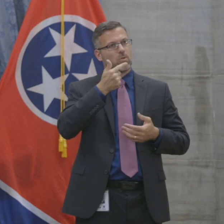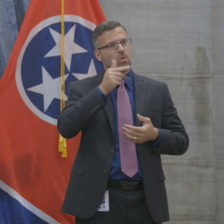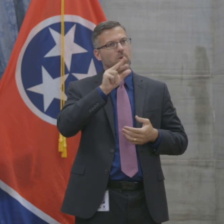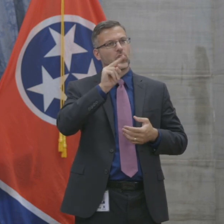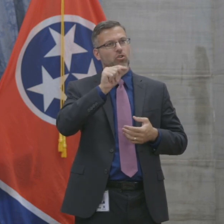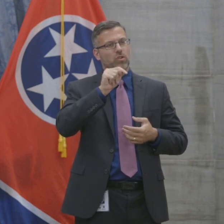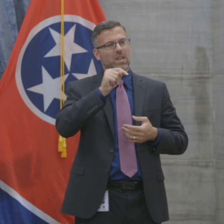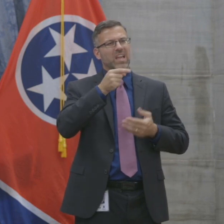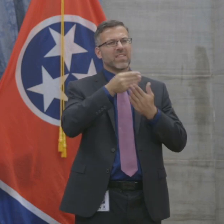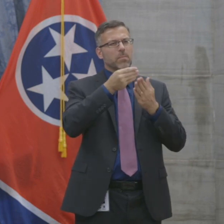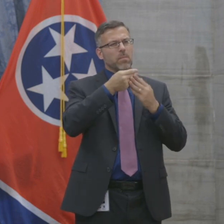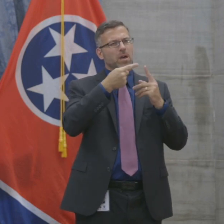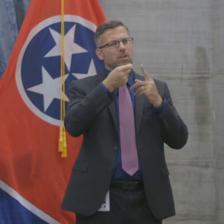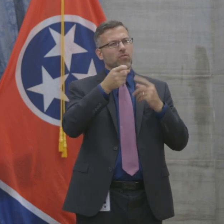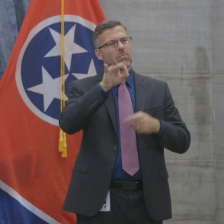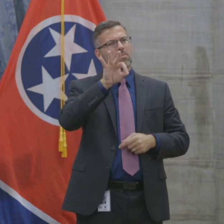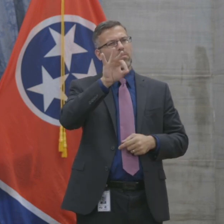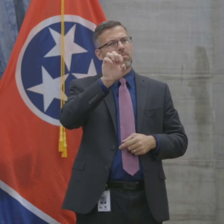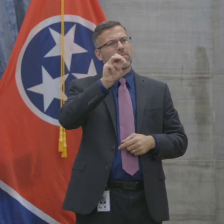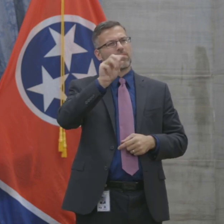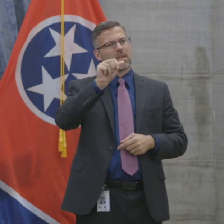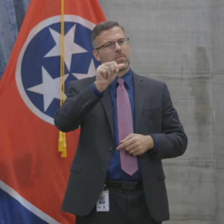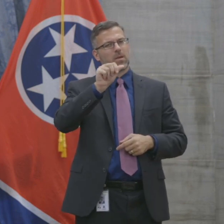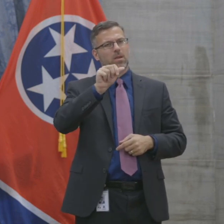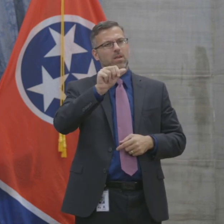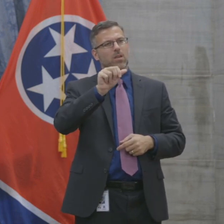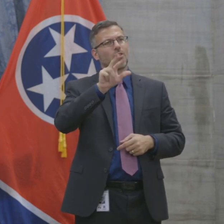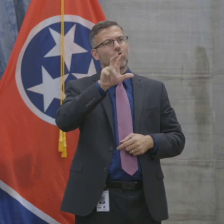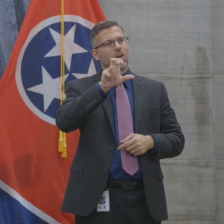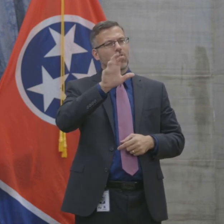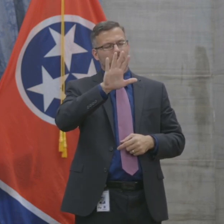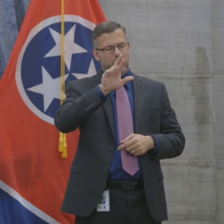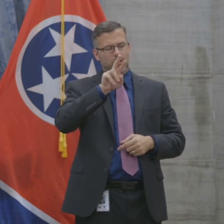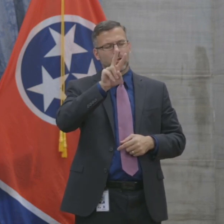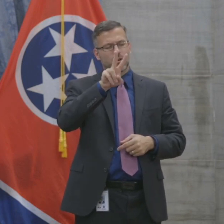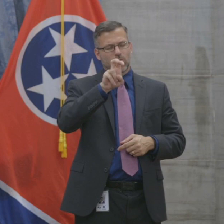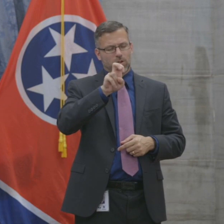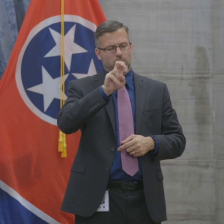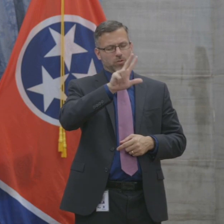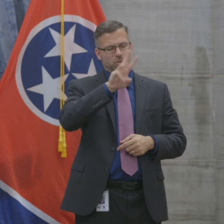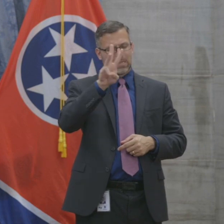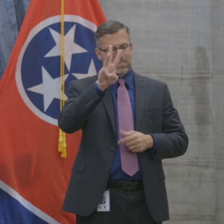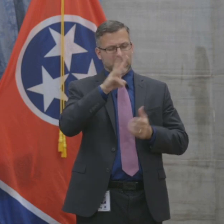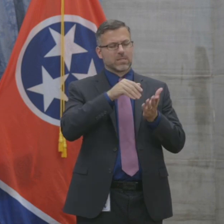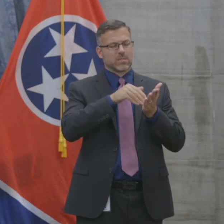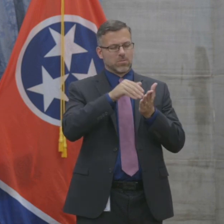push. Our districts will need to continue to work very hard as they have been and as has the department. Thank you very